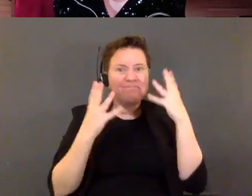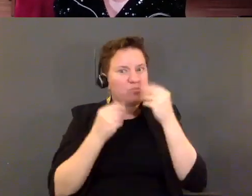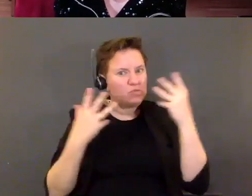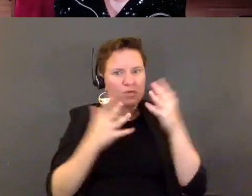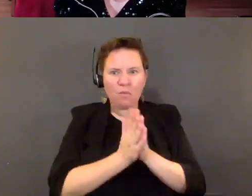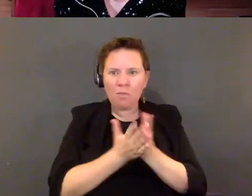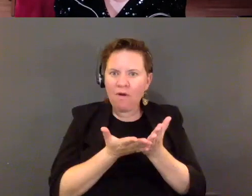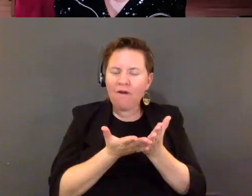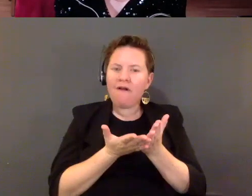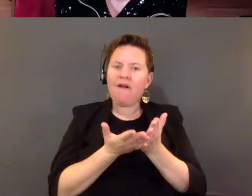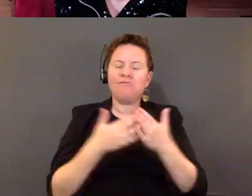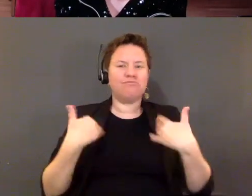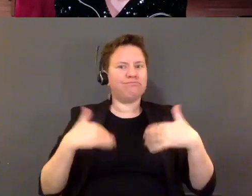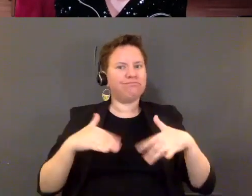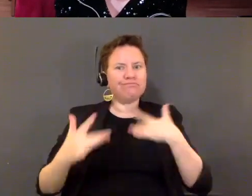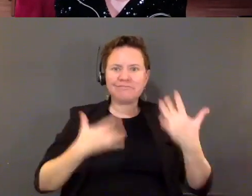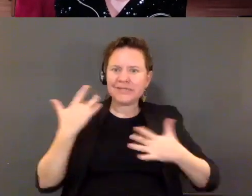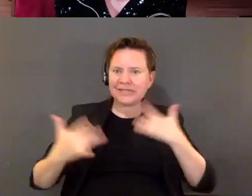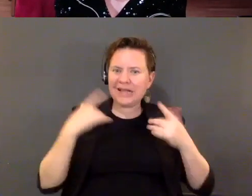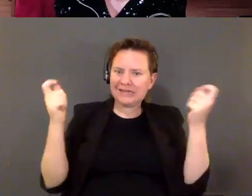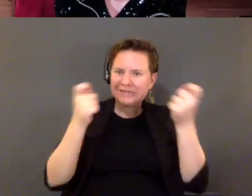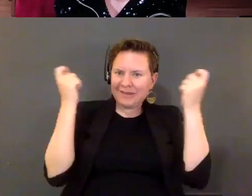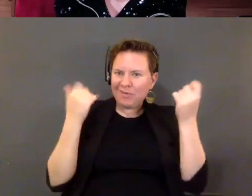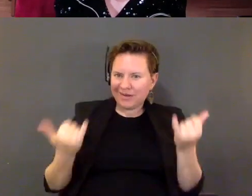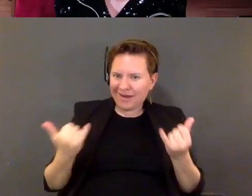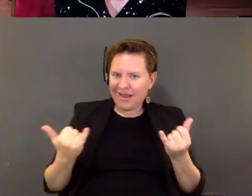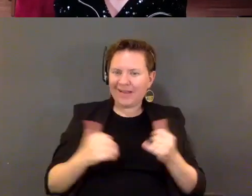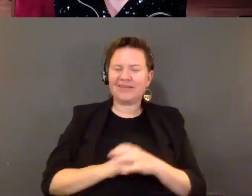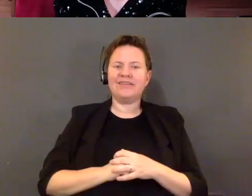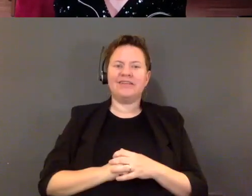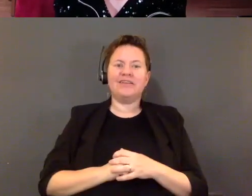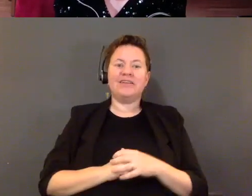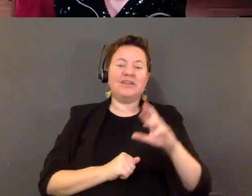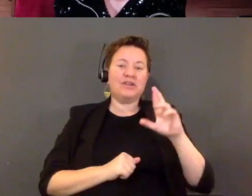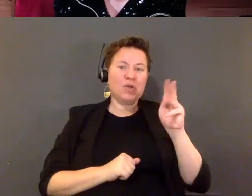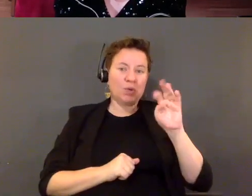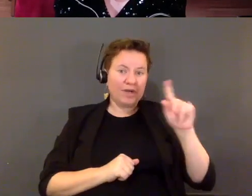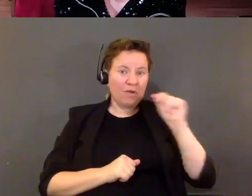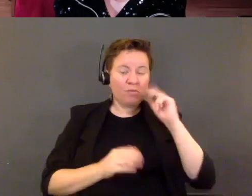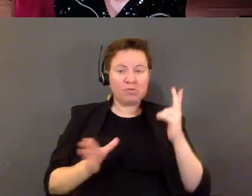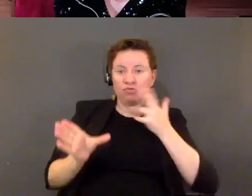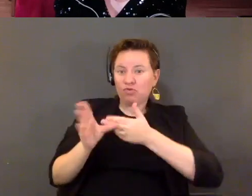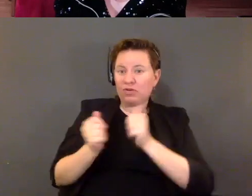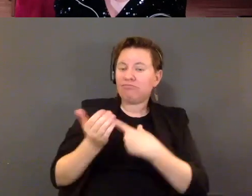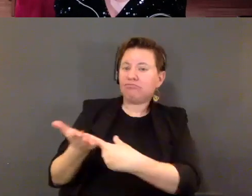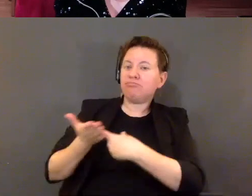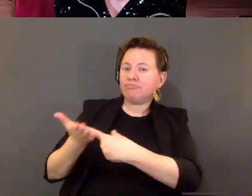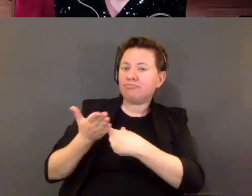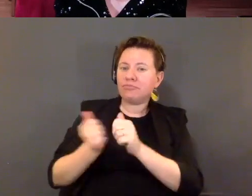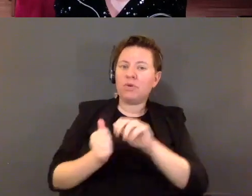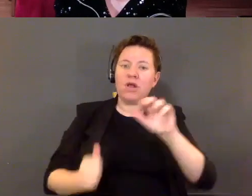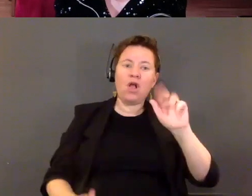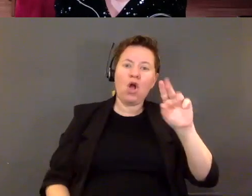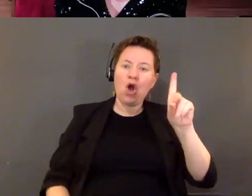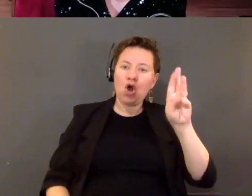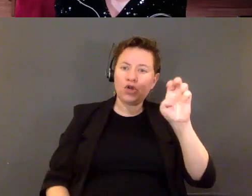We're so excited to celebrate tonight! Riva will be joined in conversation with Audrey Niffenegger.